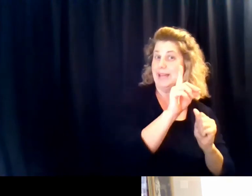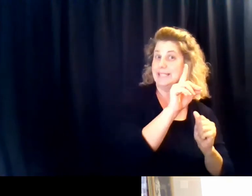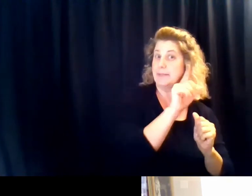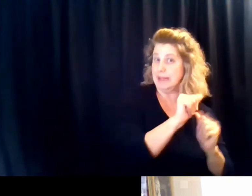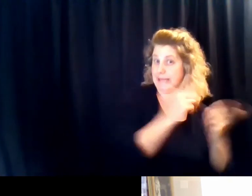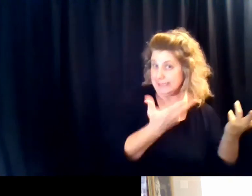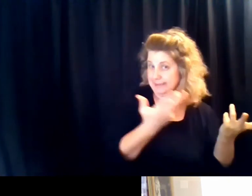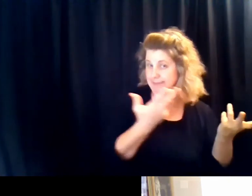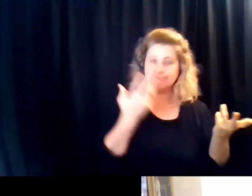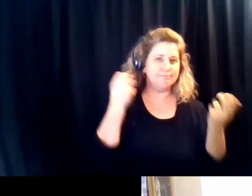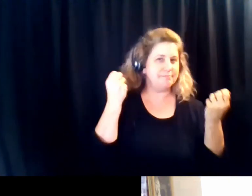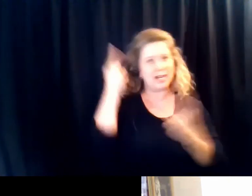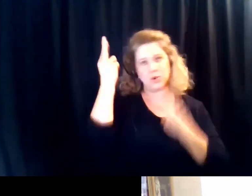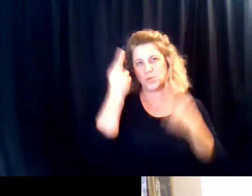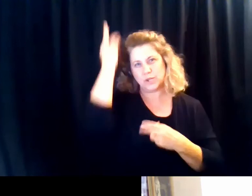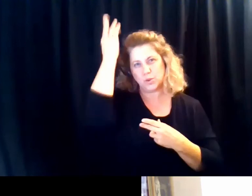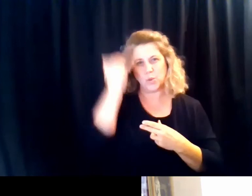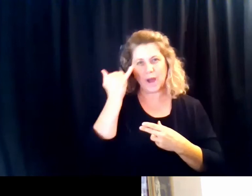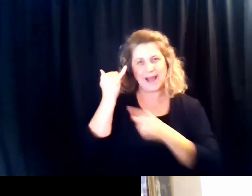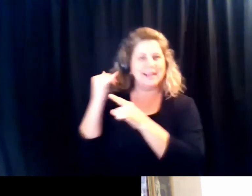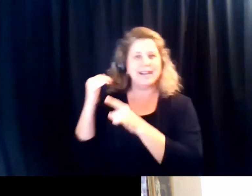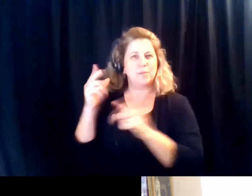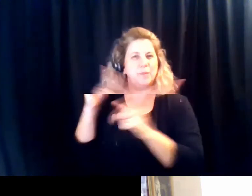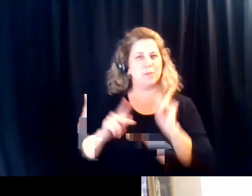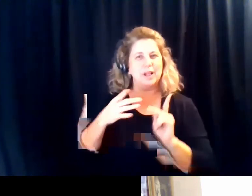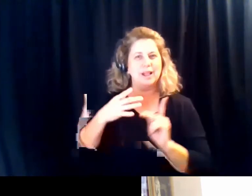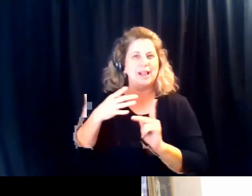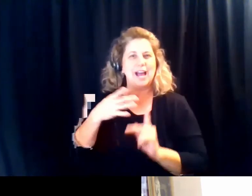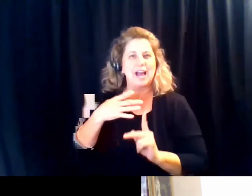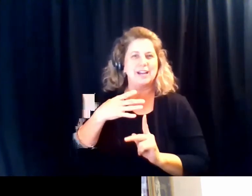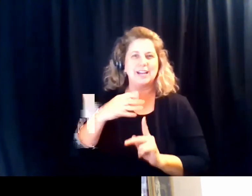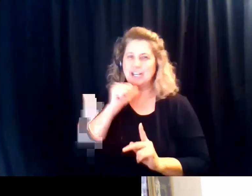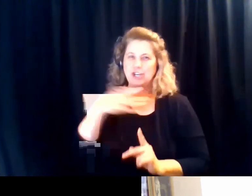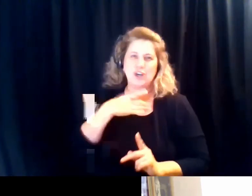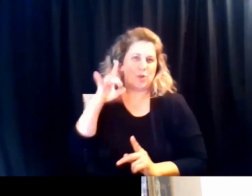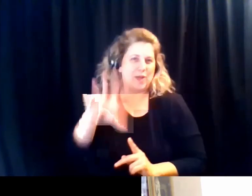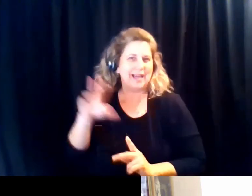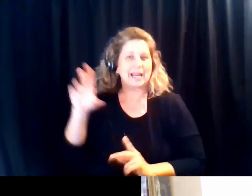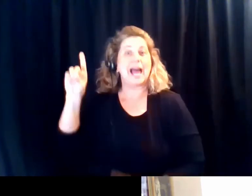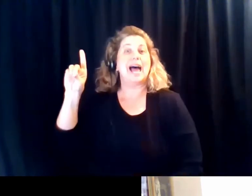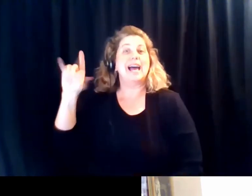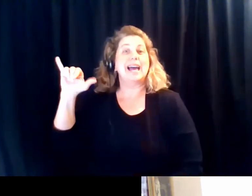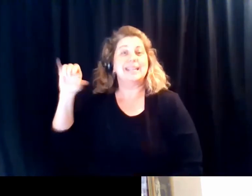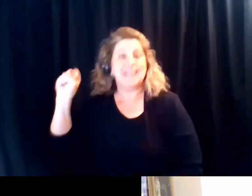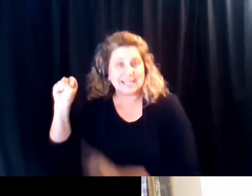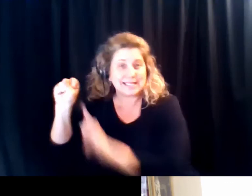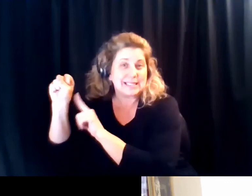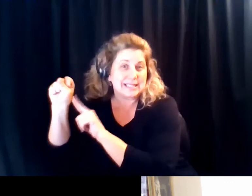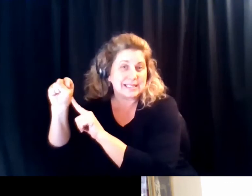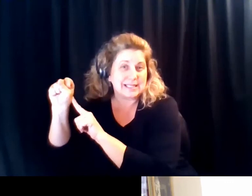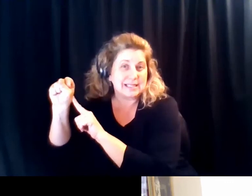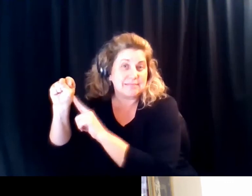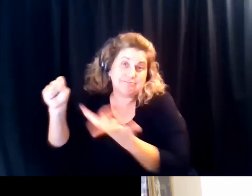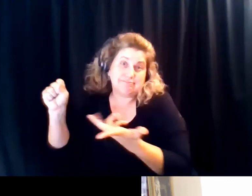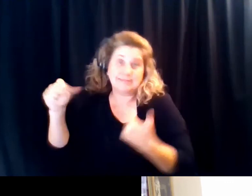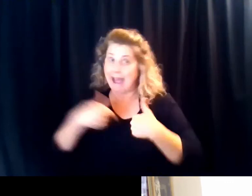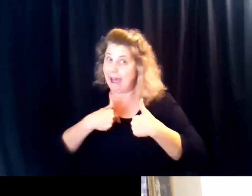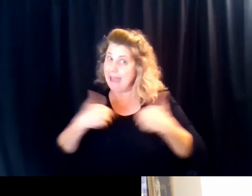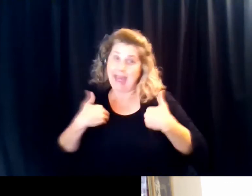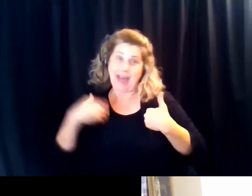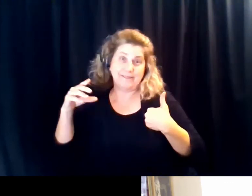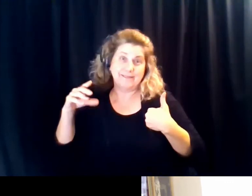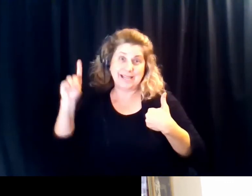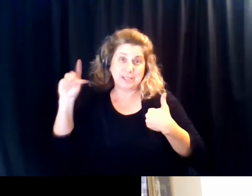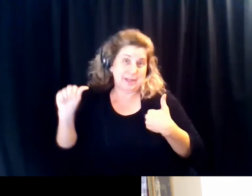Judith Heumann: But our organizations absolutely can have positions on what we believe is important individual people can be fighting for that and organizations can hold meetings.